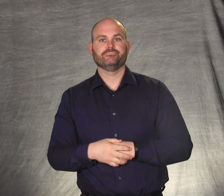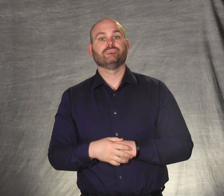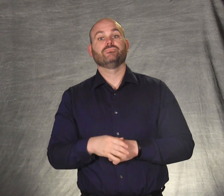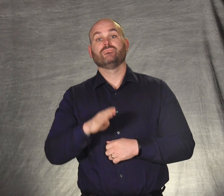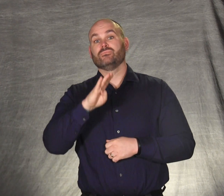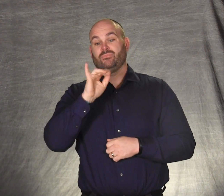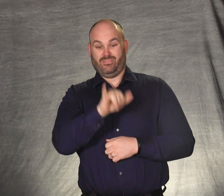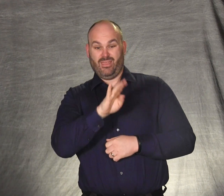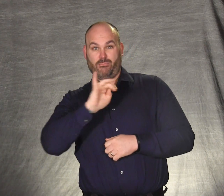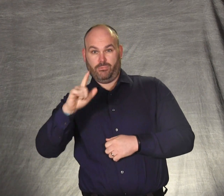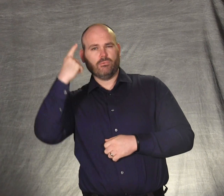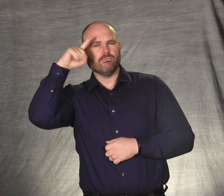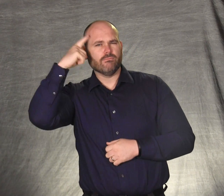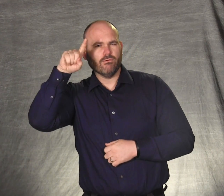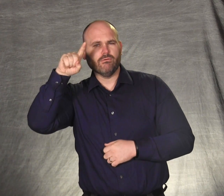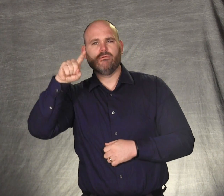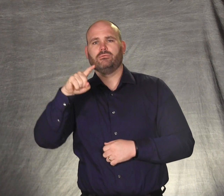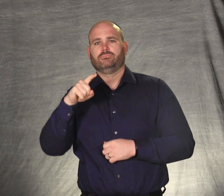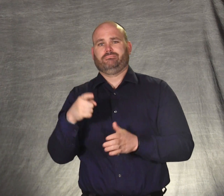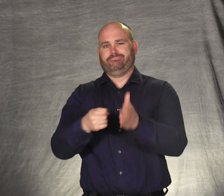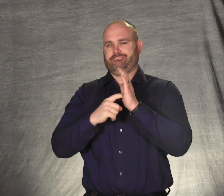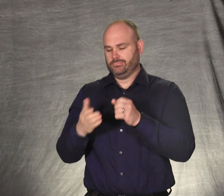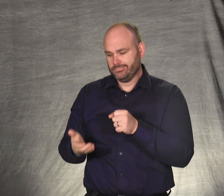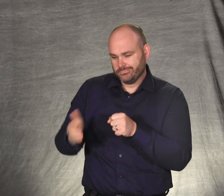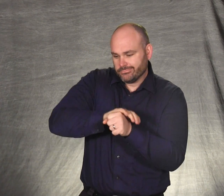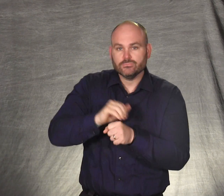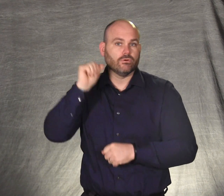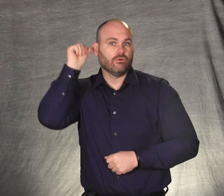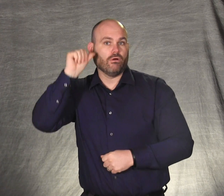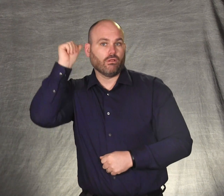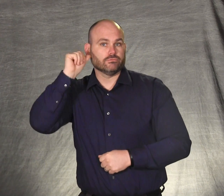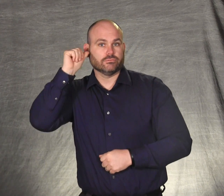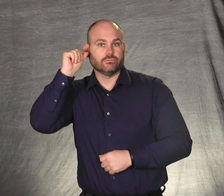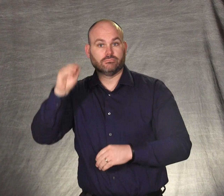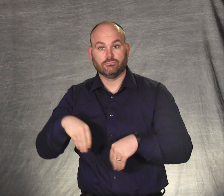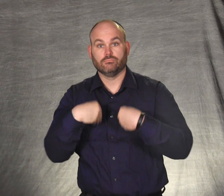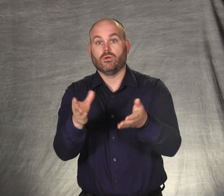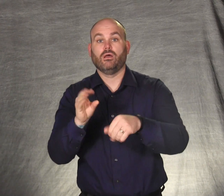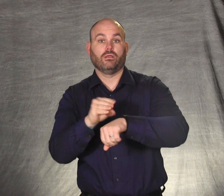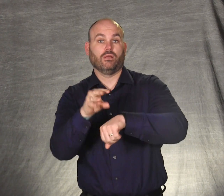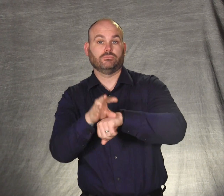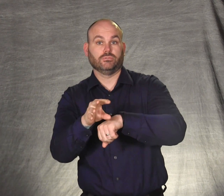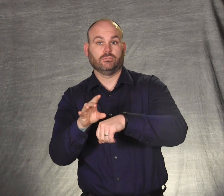This bill requires coverage for audiologists to provide counseling